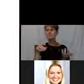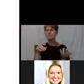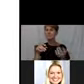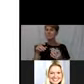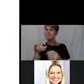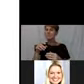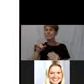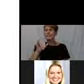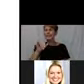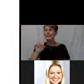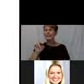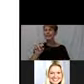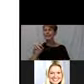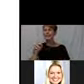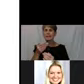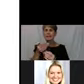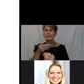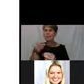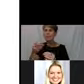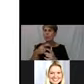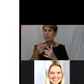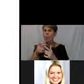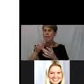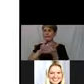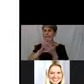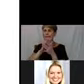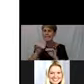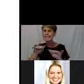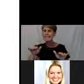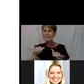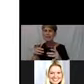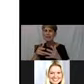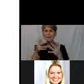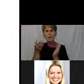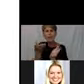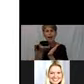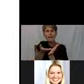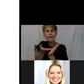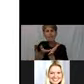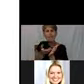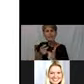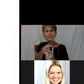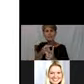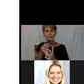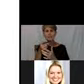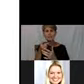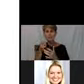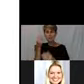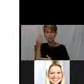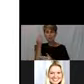but there is a lot of evidence that part of the reason why I focused on access to brick and mortar care